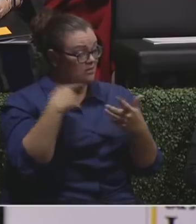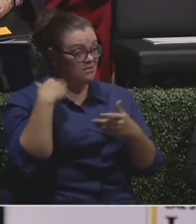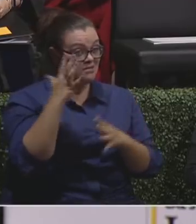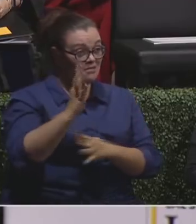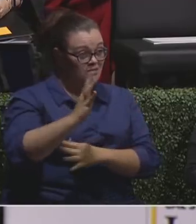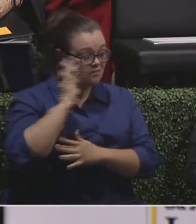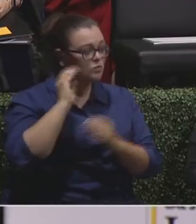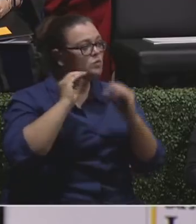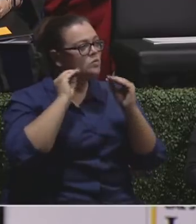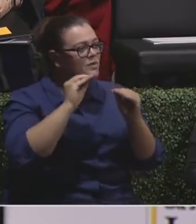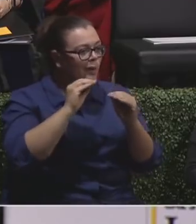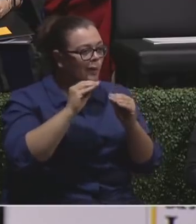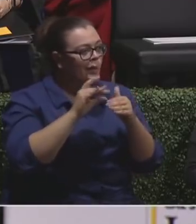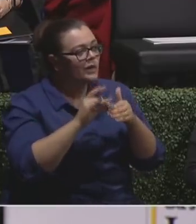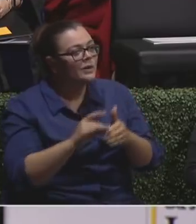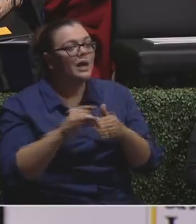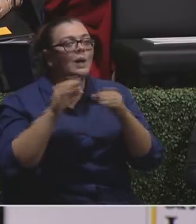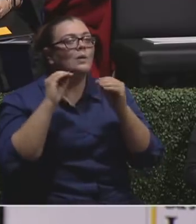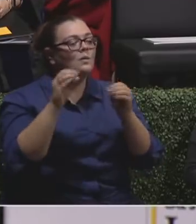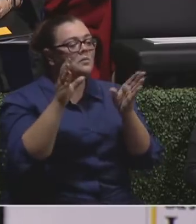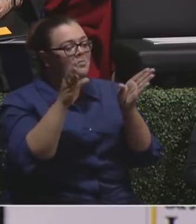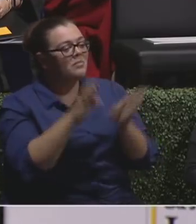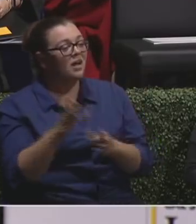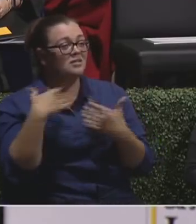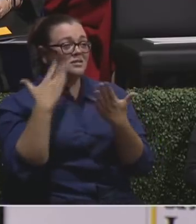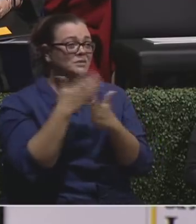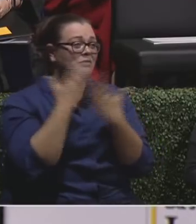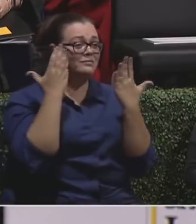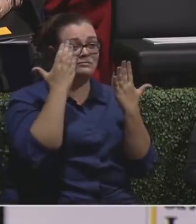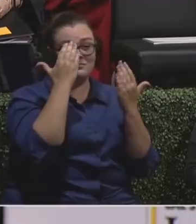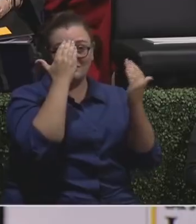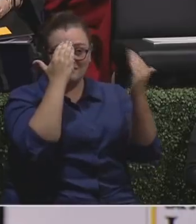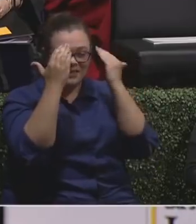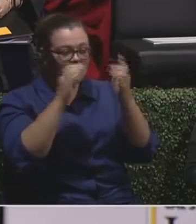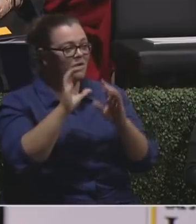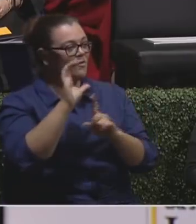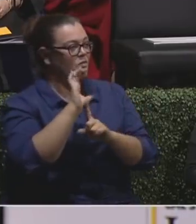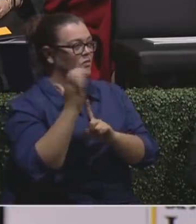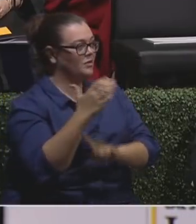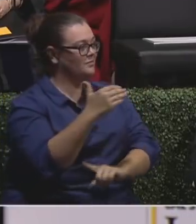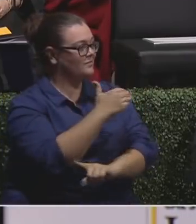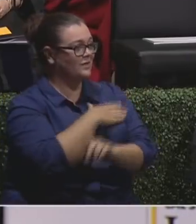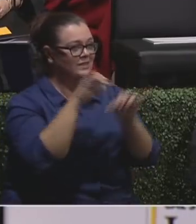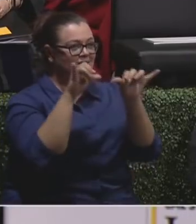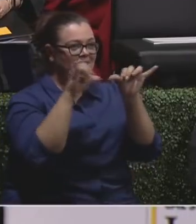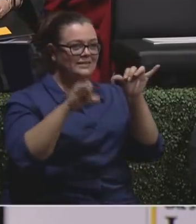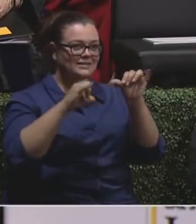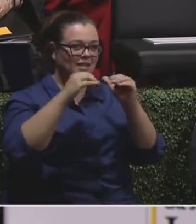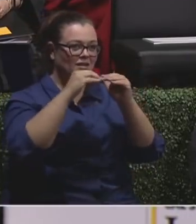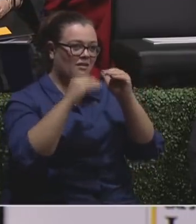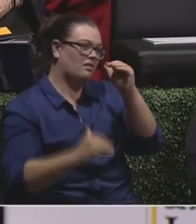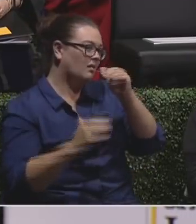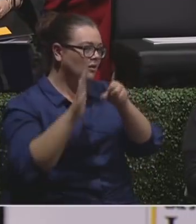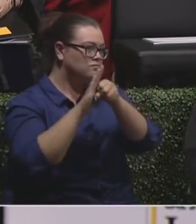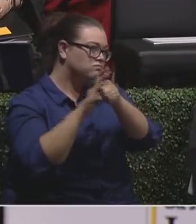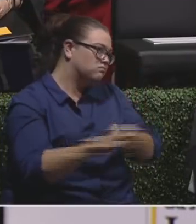WITH YOU SOME LESSONS LEARNED FROM MY JOURNEY. TO THE CEO OF THE ACADEMY. WHEN I STARTED IN THIS JOURNEY, I HAD NO DIRECTION, NO PLAN AND VERY LITTLE KNOWLEDGE OF THE CULTURE